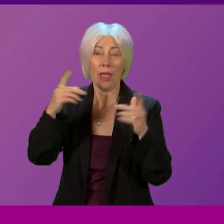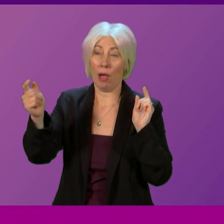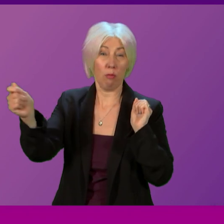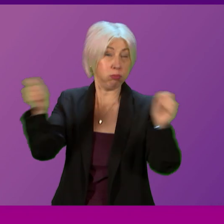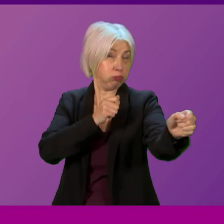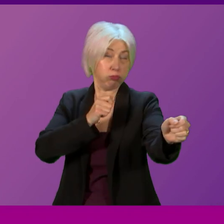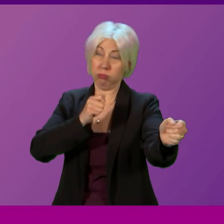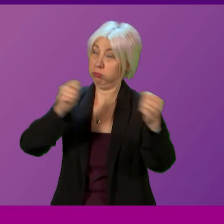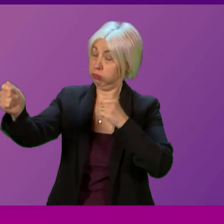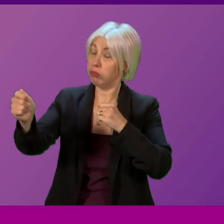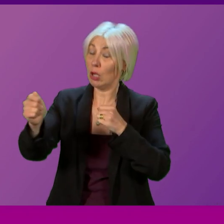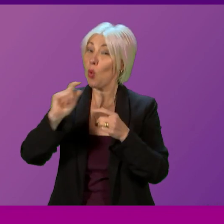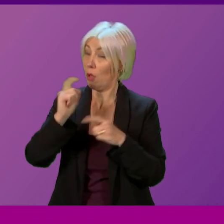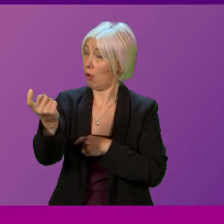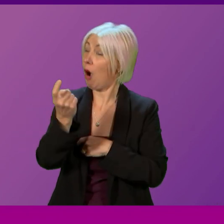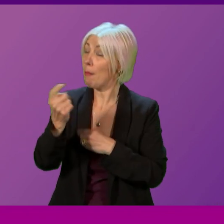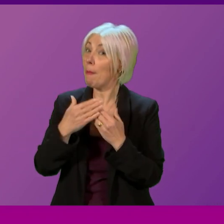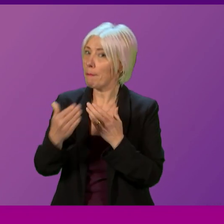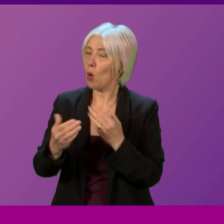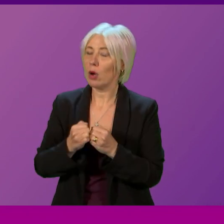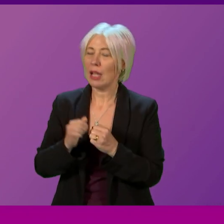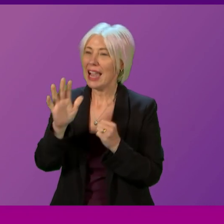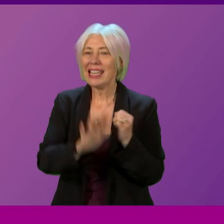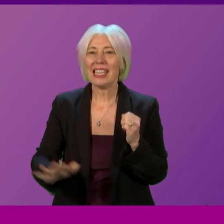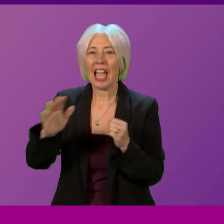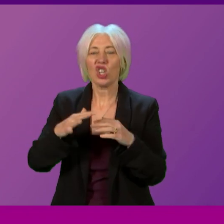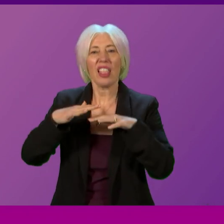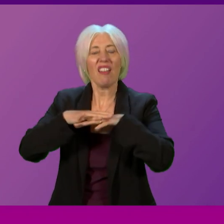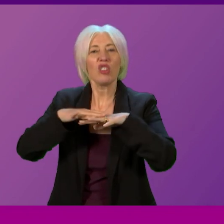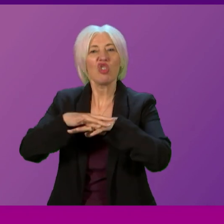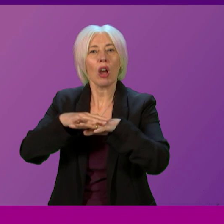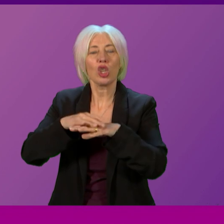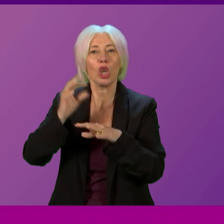becoming more likely. The National Infrastructure Commission has argued that governments should set resilience